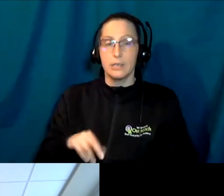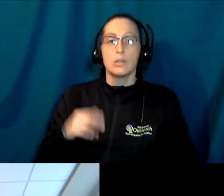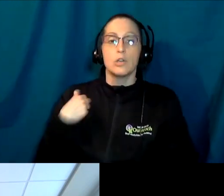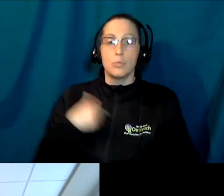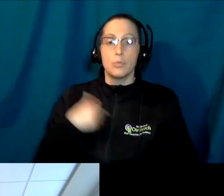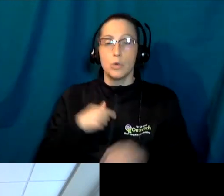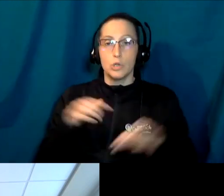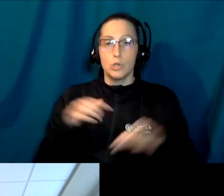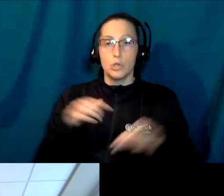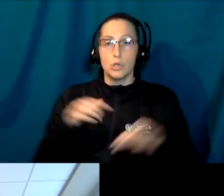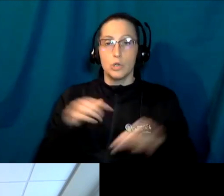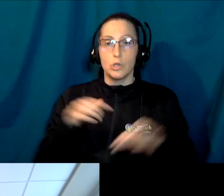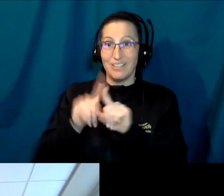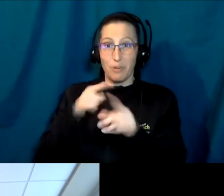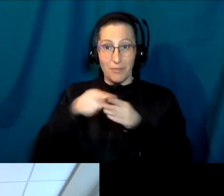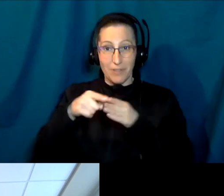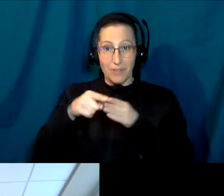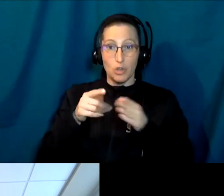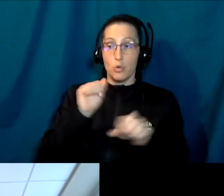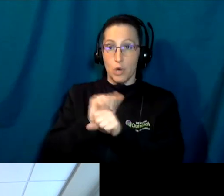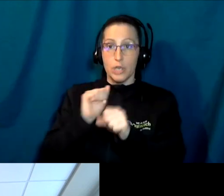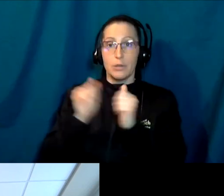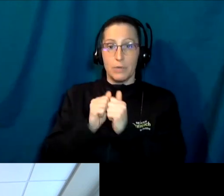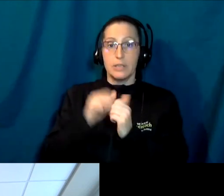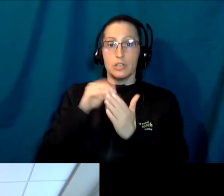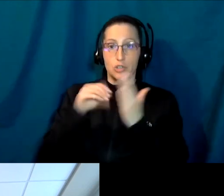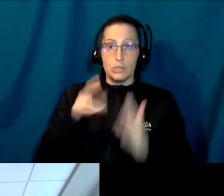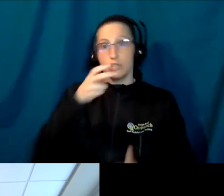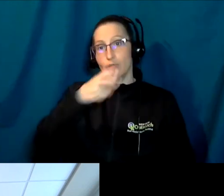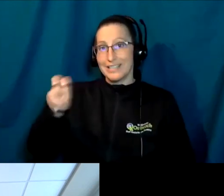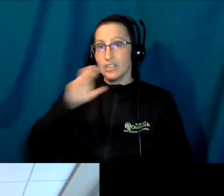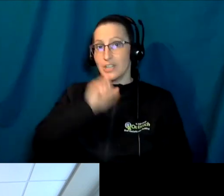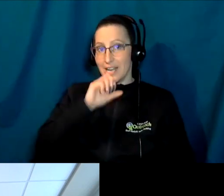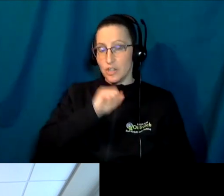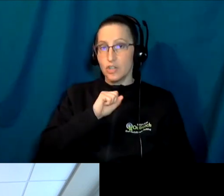those professionals working with transition age students can pull from a variety of different